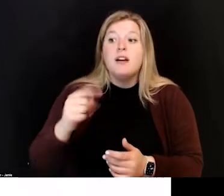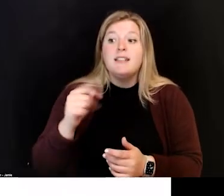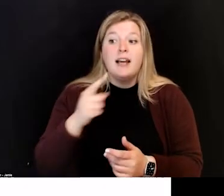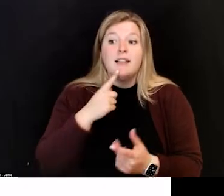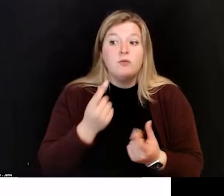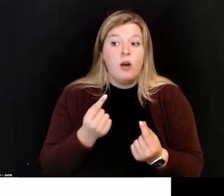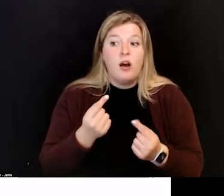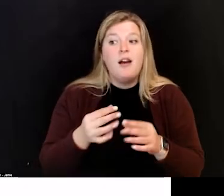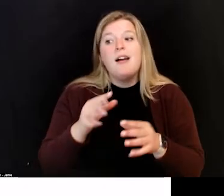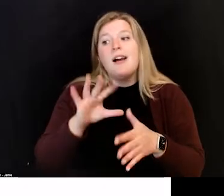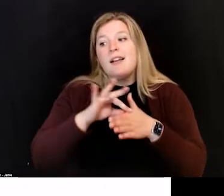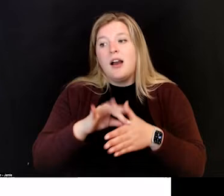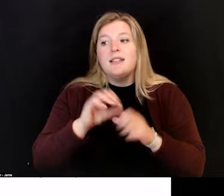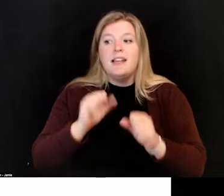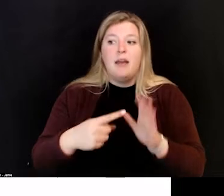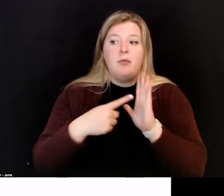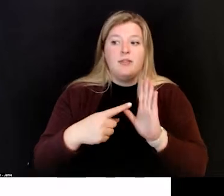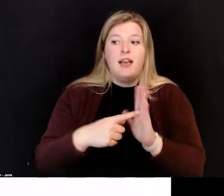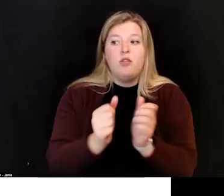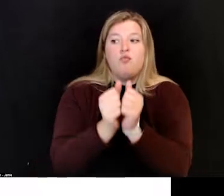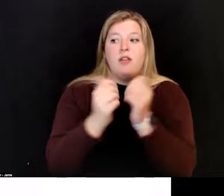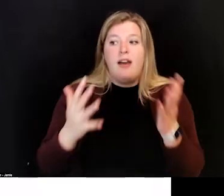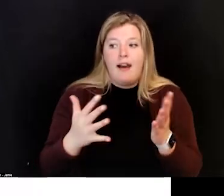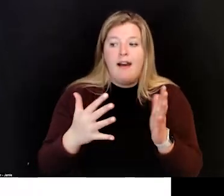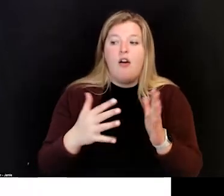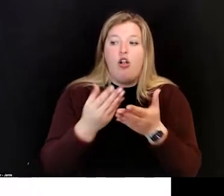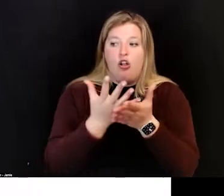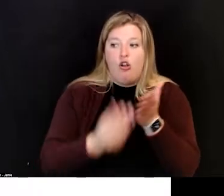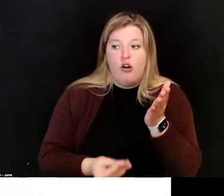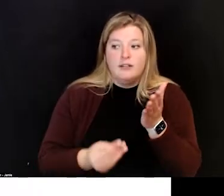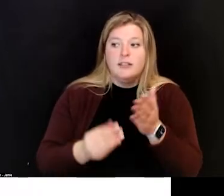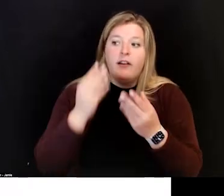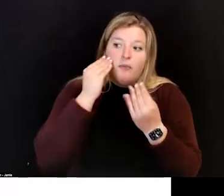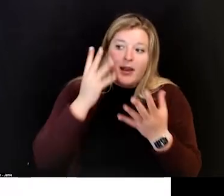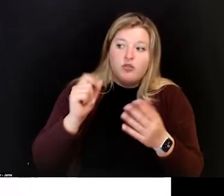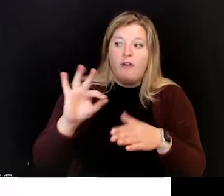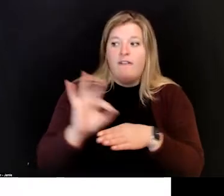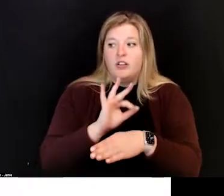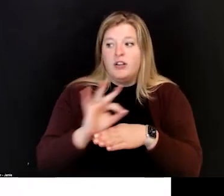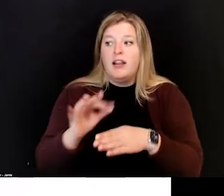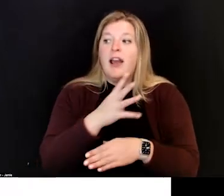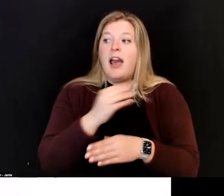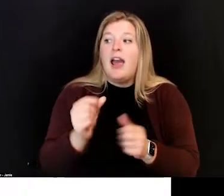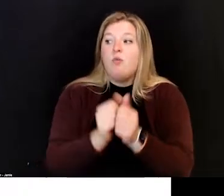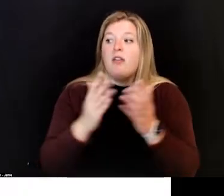"without loss of information or functionality "and without requiring scrolling in two dimensions